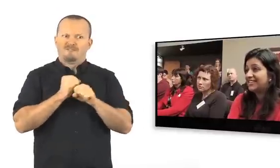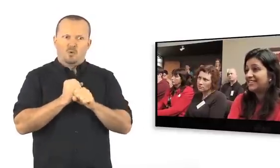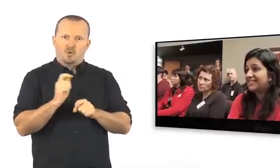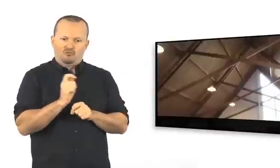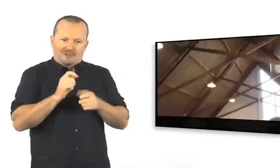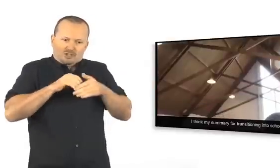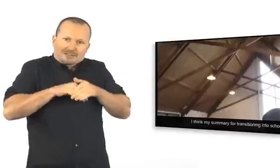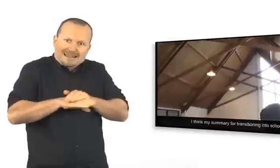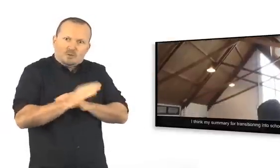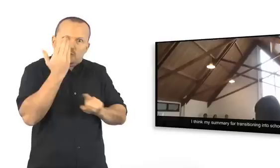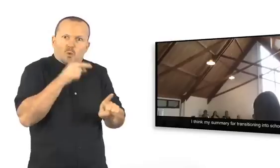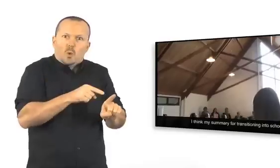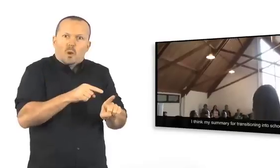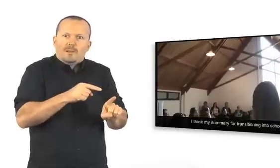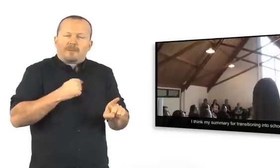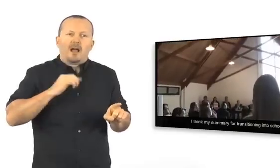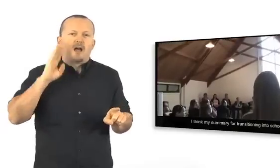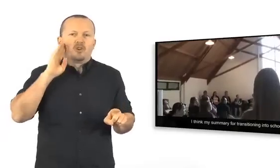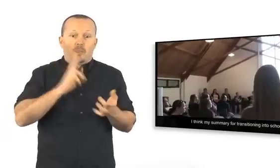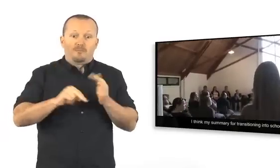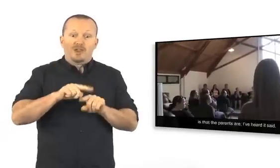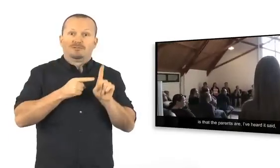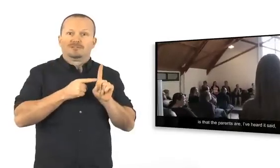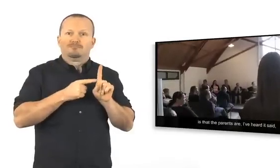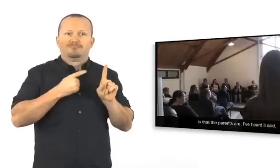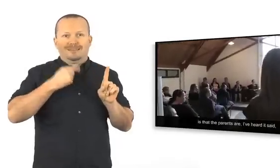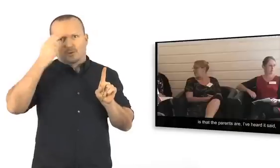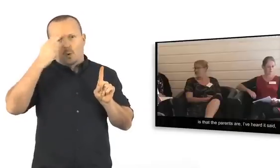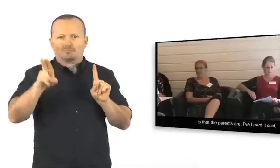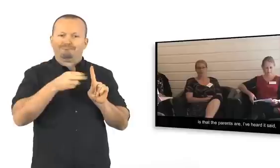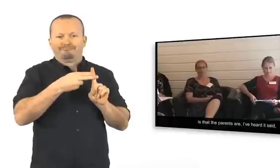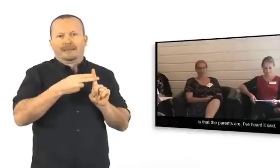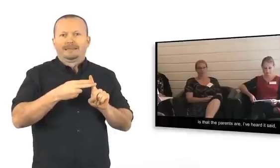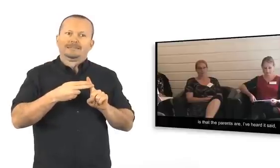Kate: I think my summary for transitioning into school is that the parents are,